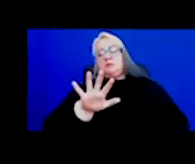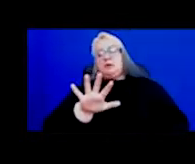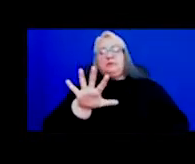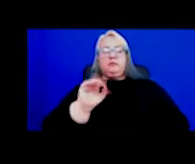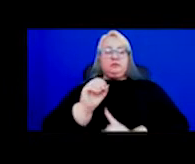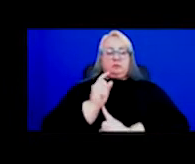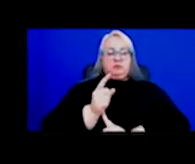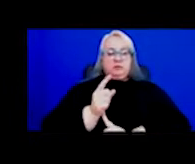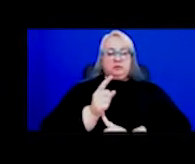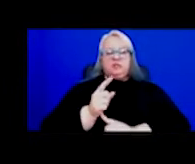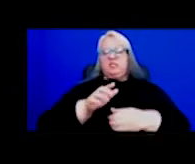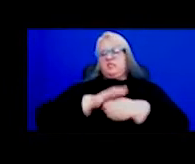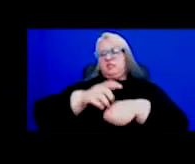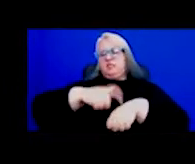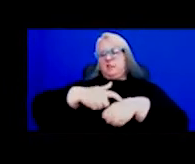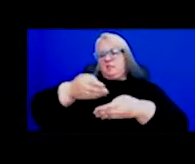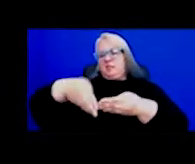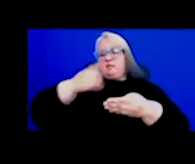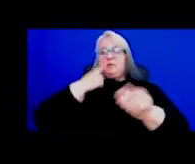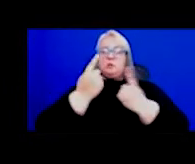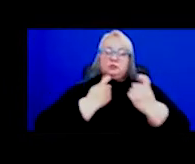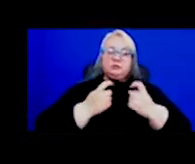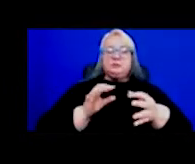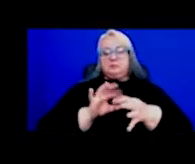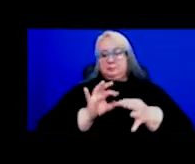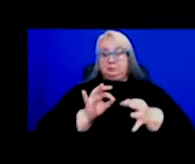time at the end if there's any questions or comments as well. So as was mentioned I just